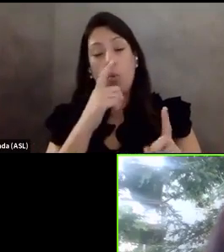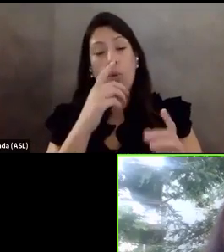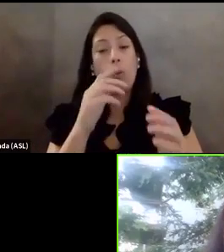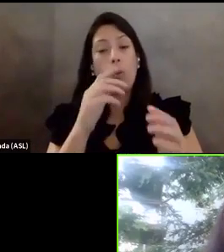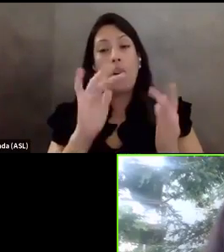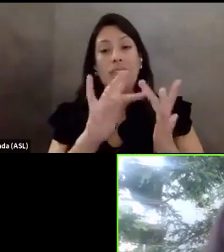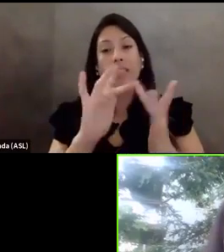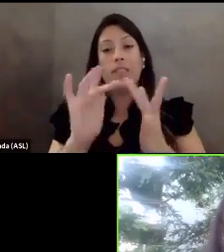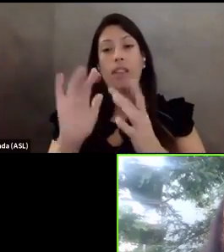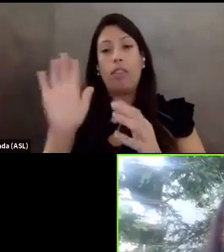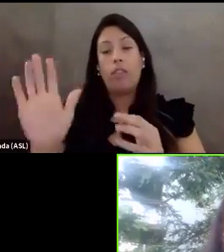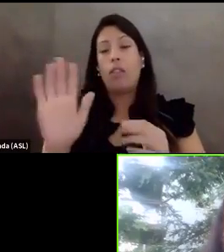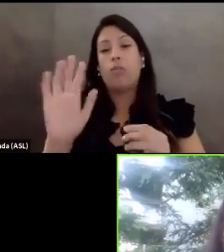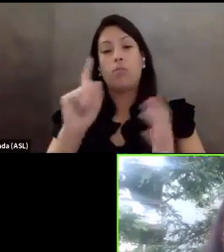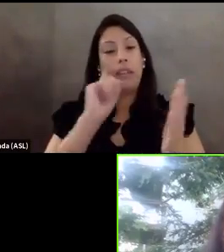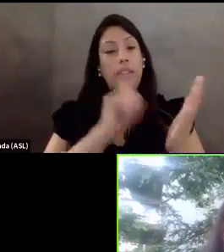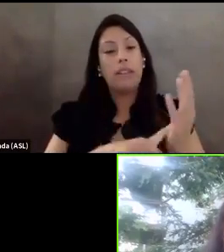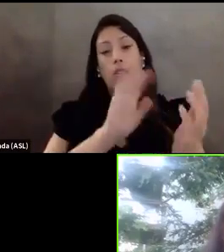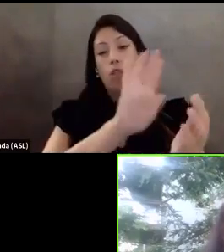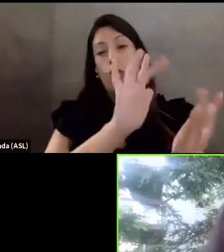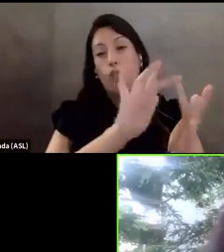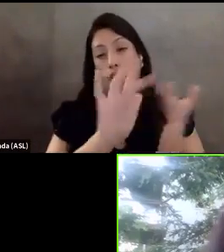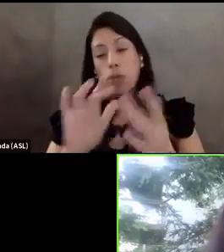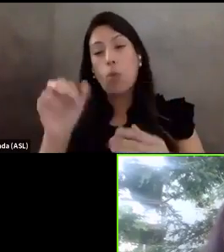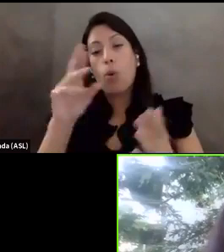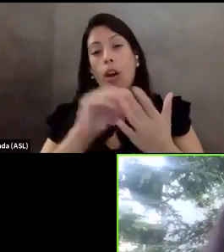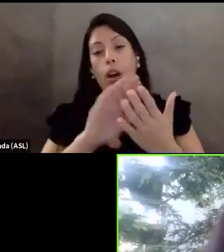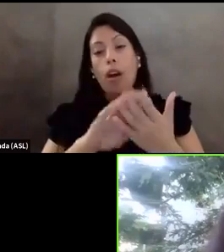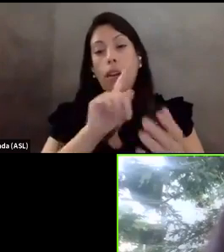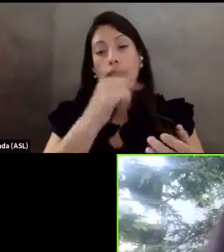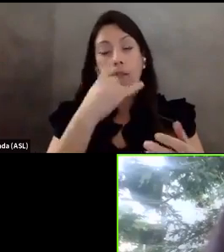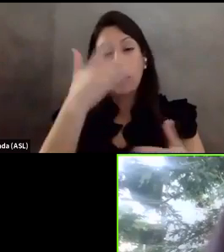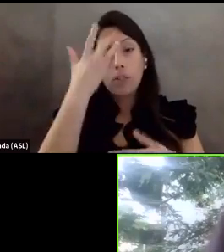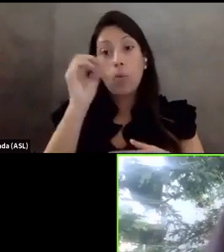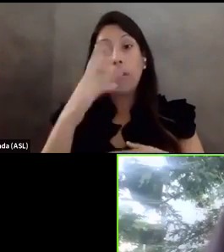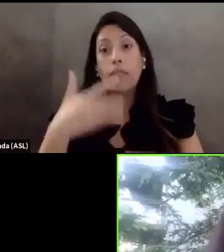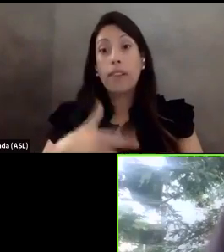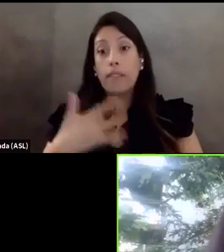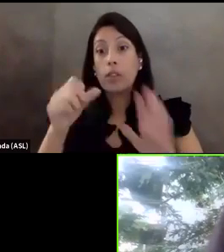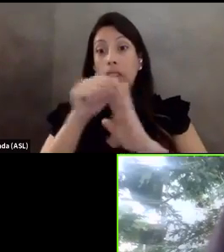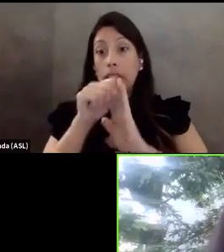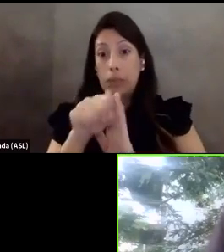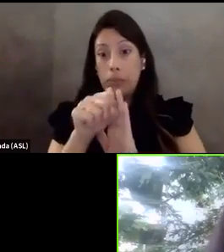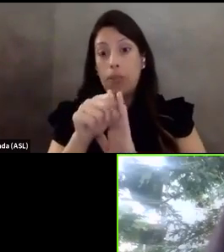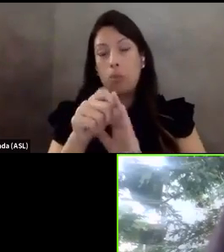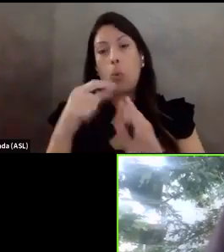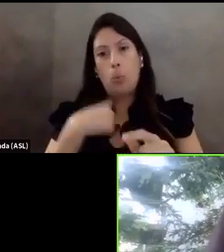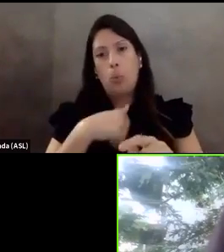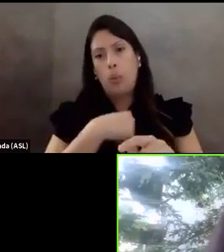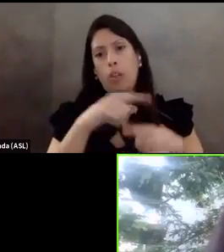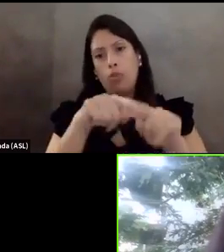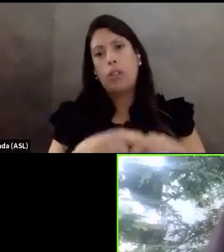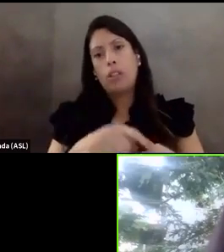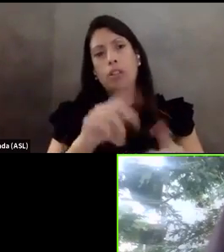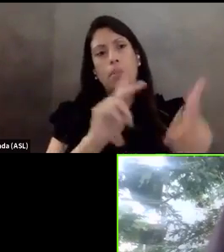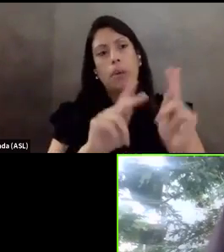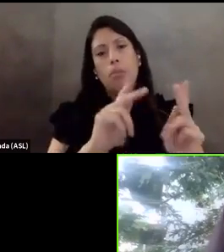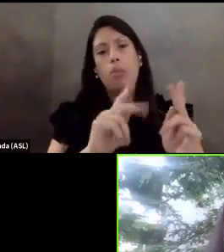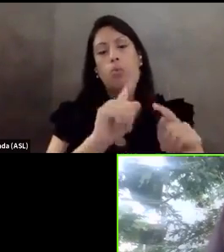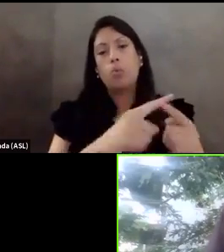underlying medical illnesses or even when their symptoms were. We are relying on people to tell us where they've been,